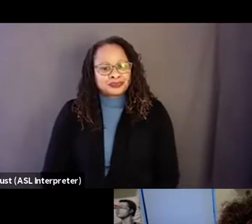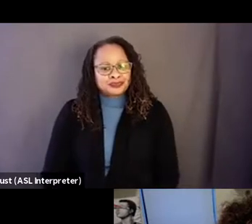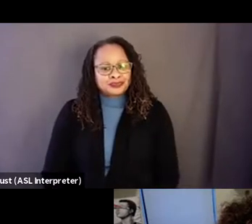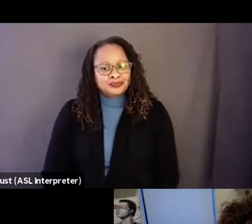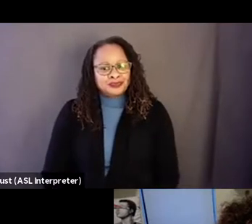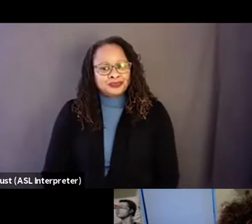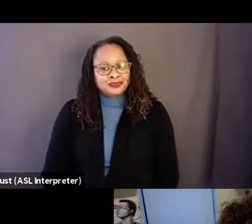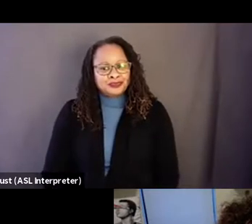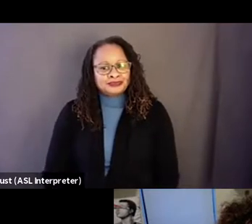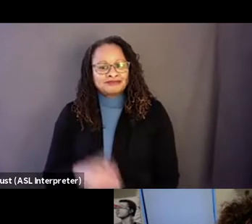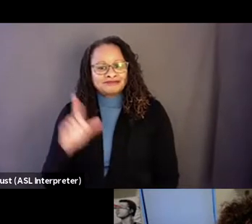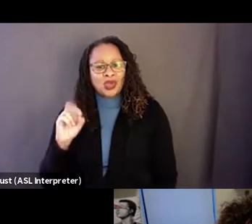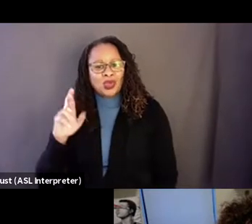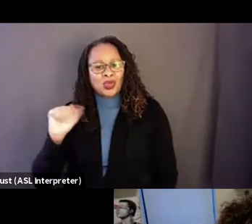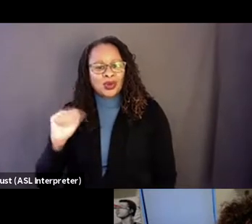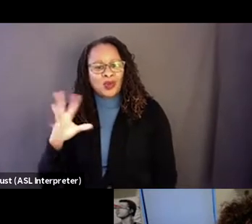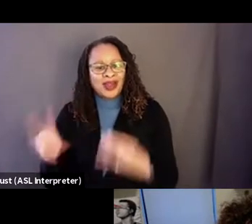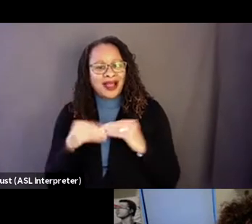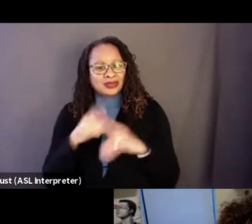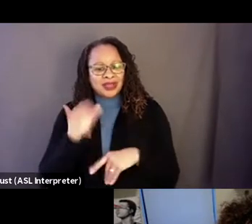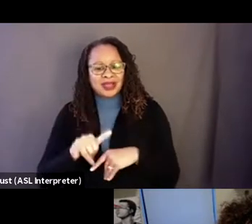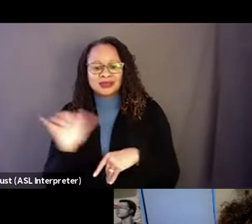Can I add something to that too? Yeah.